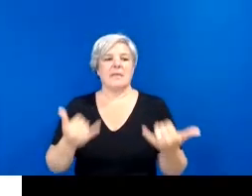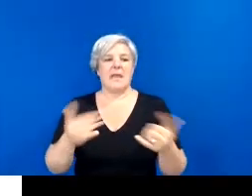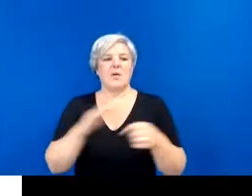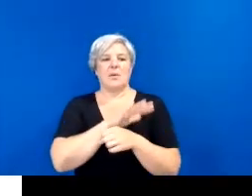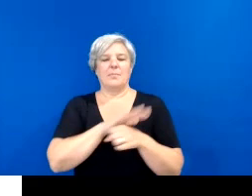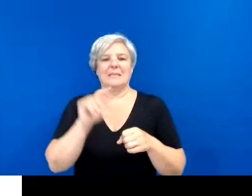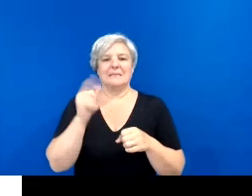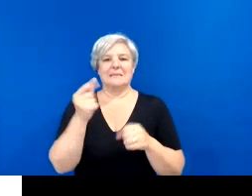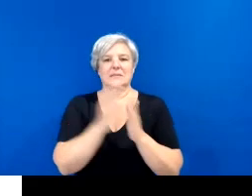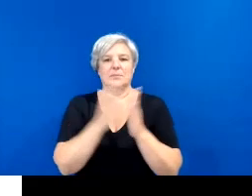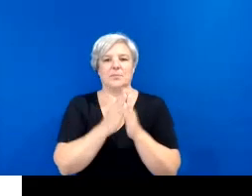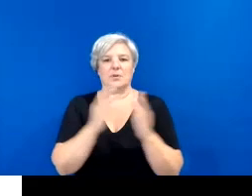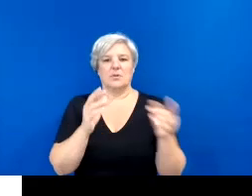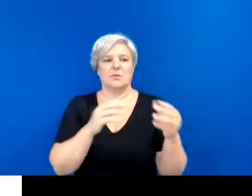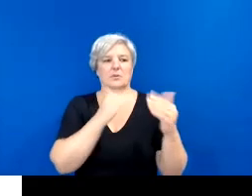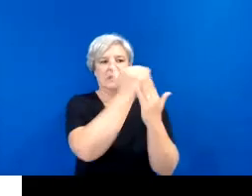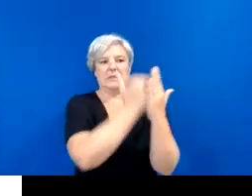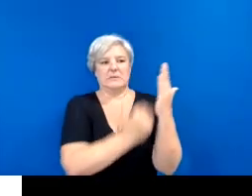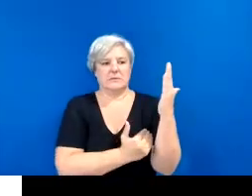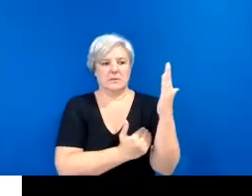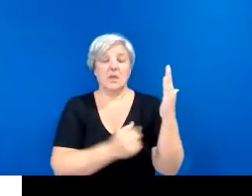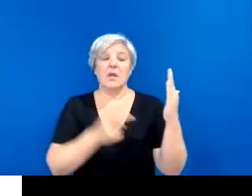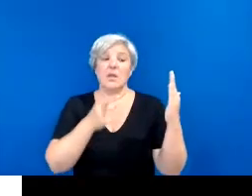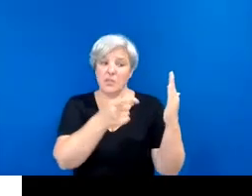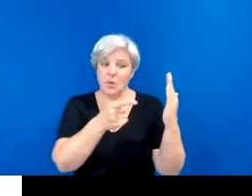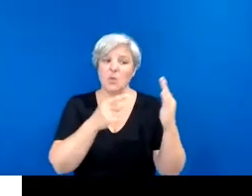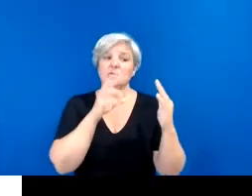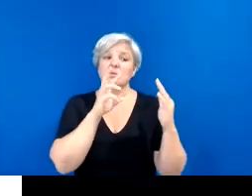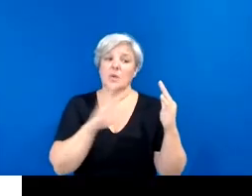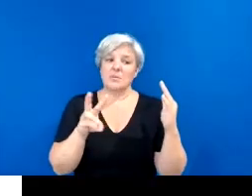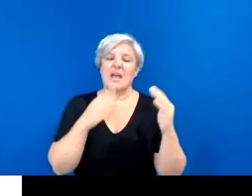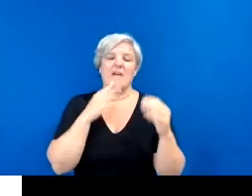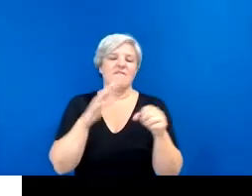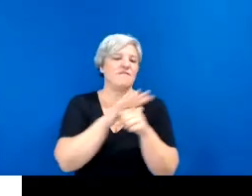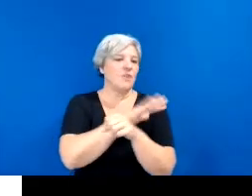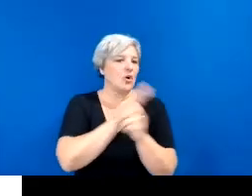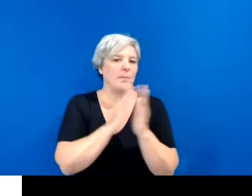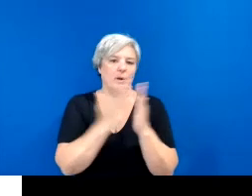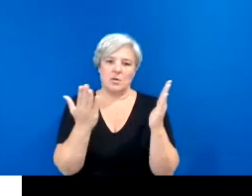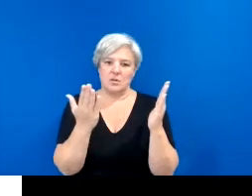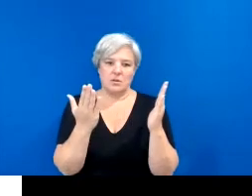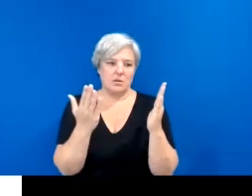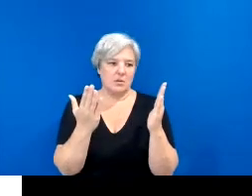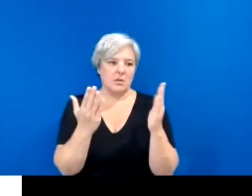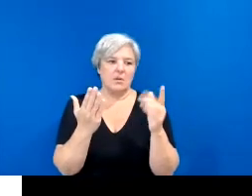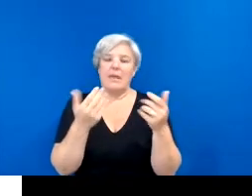So these areas have or these places have full textbooks on nearly any subject.